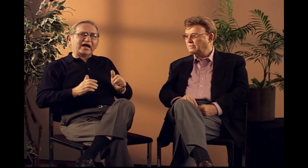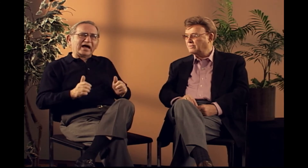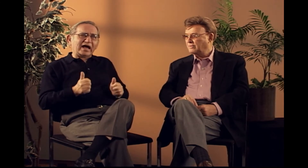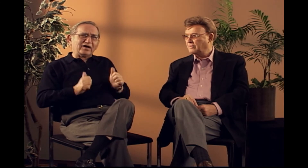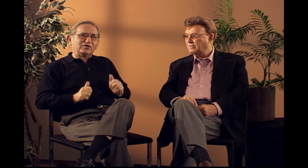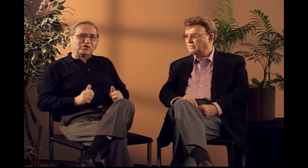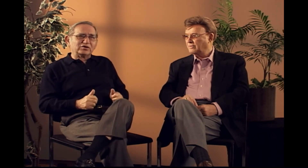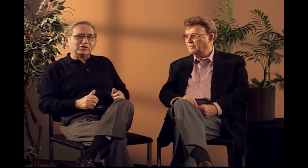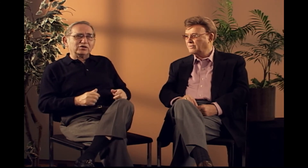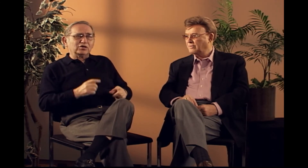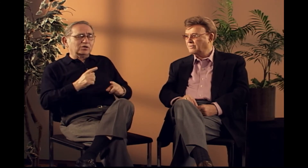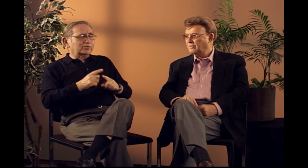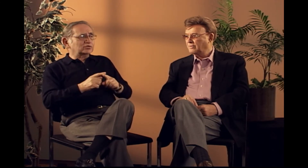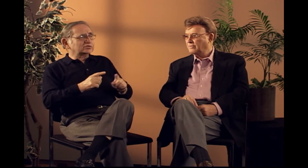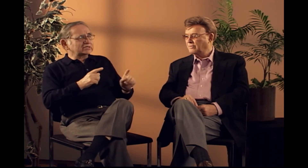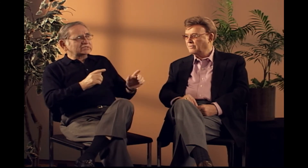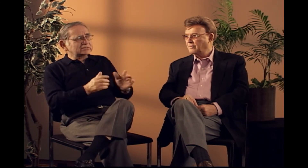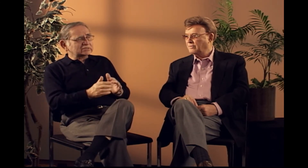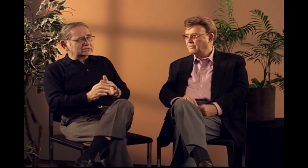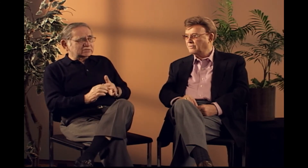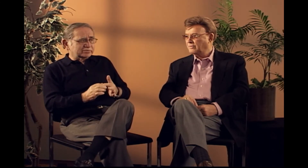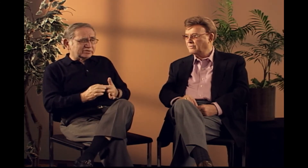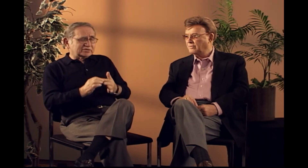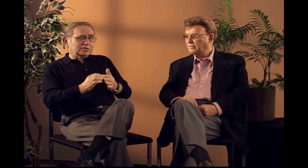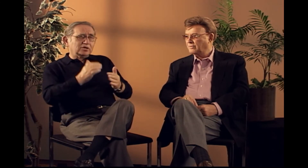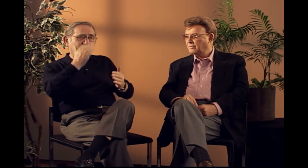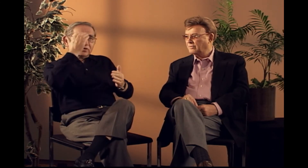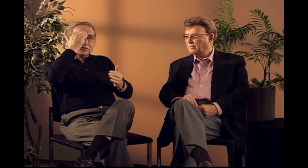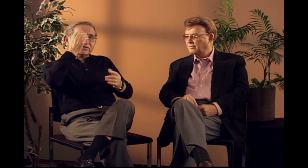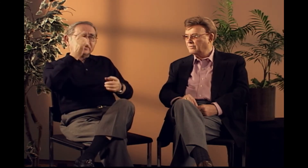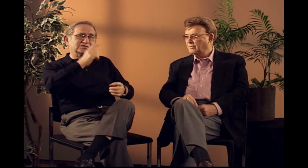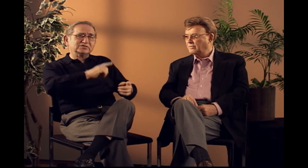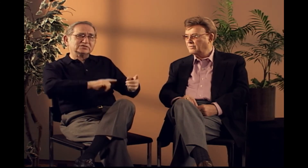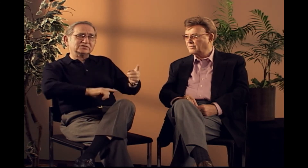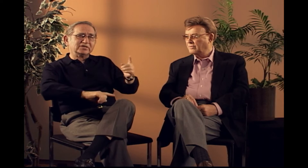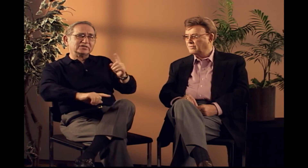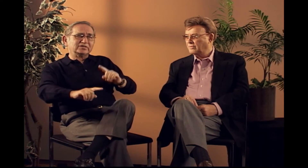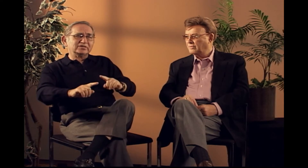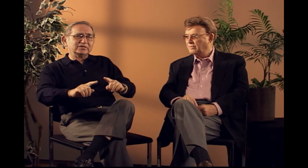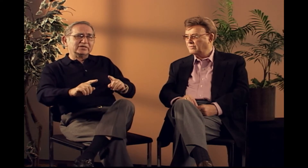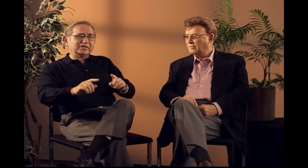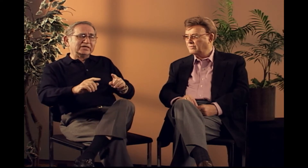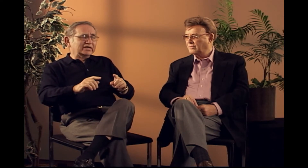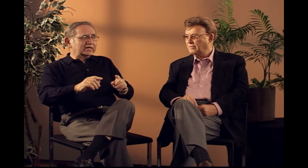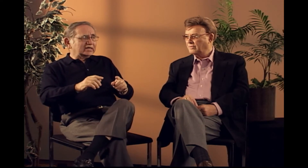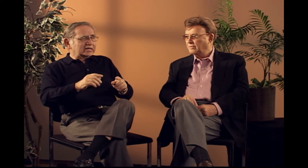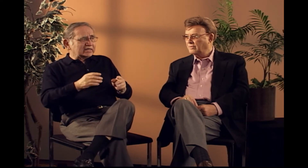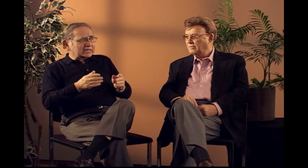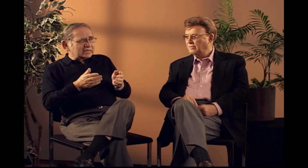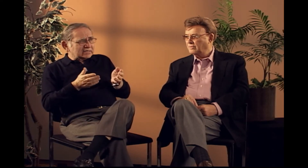out of the individuals, out of the actors and actresses, because he really has that special knowledge